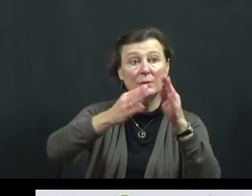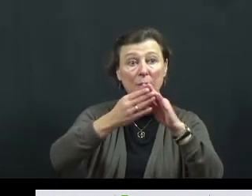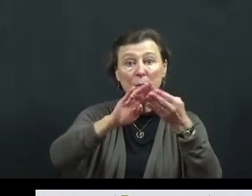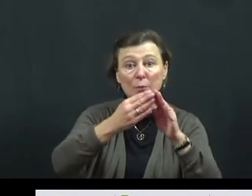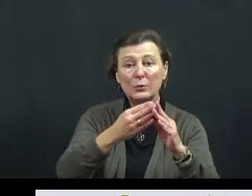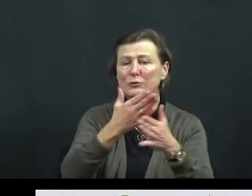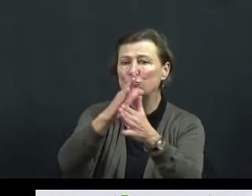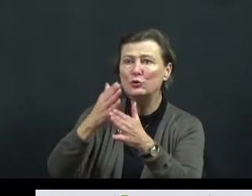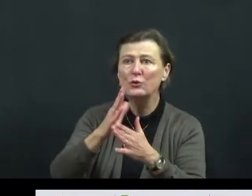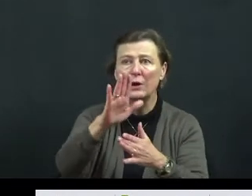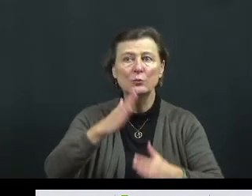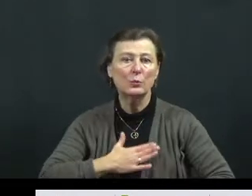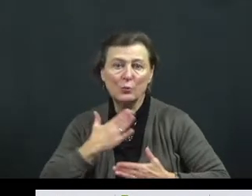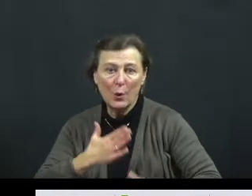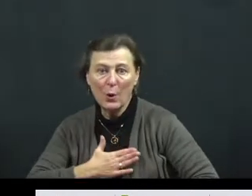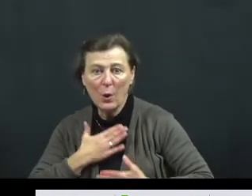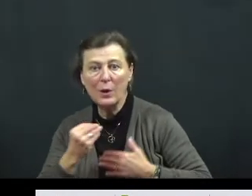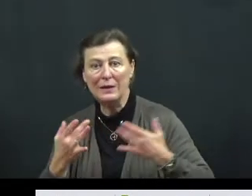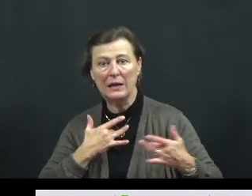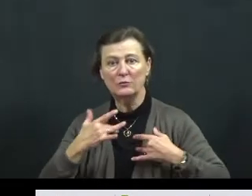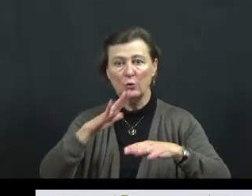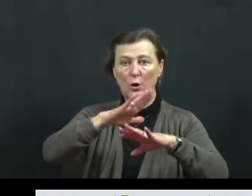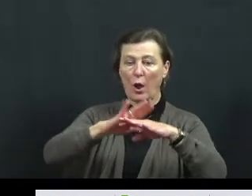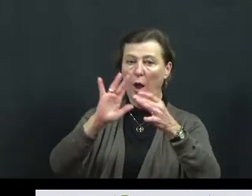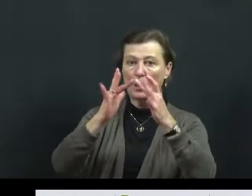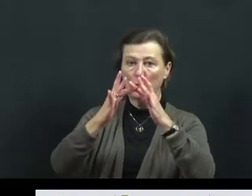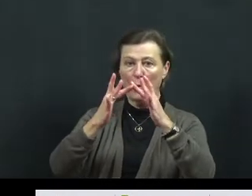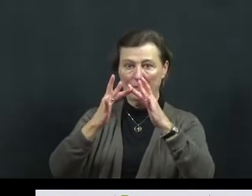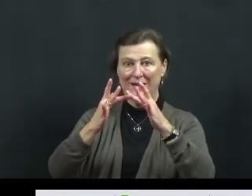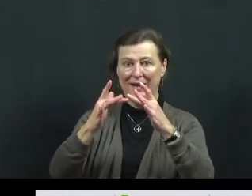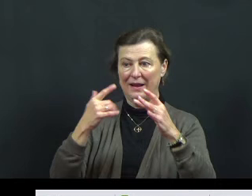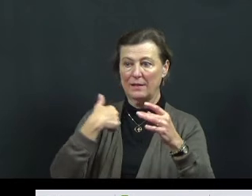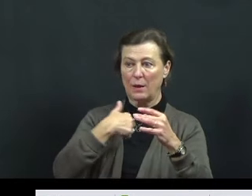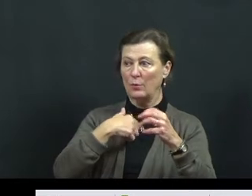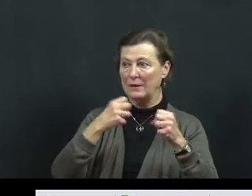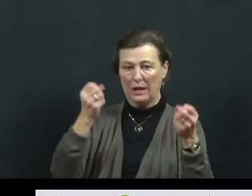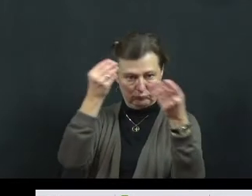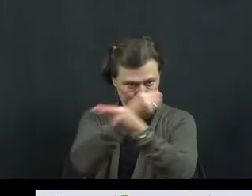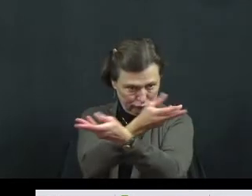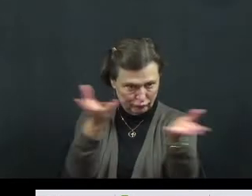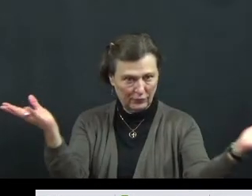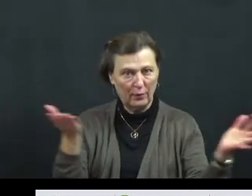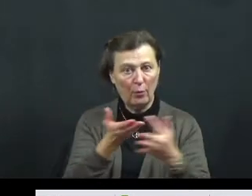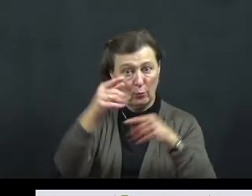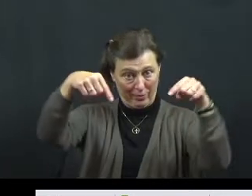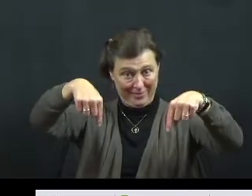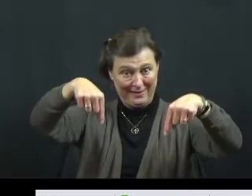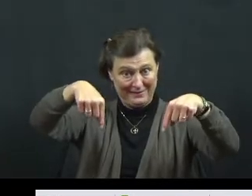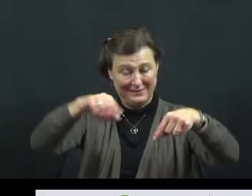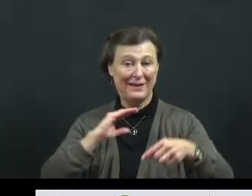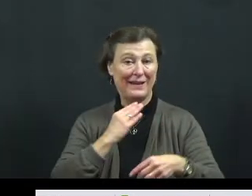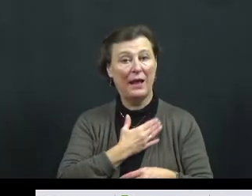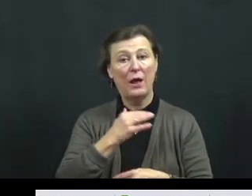concerns on the website, so that then we may share them through this, our live stream services weekly.